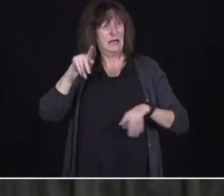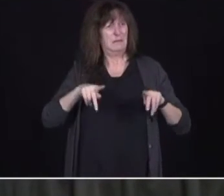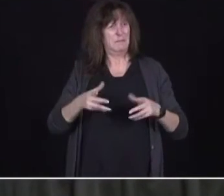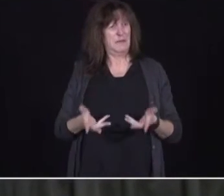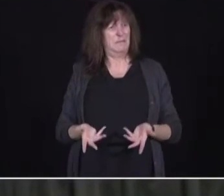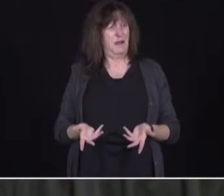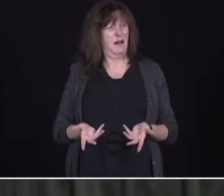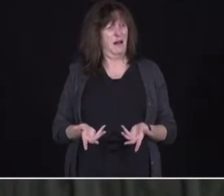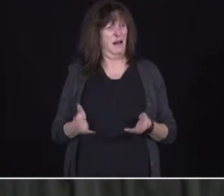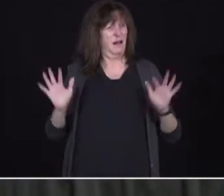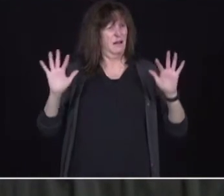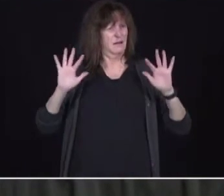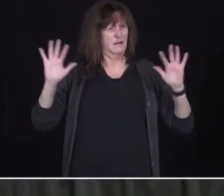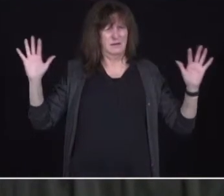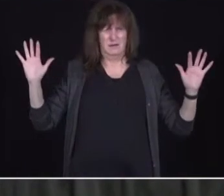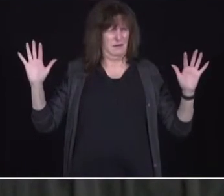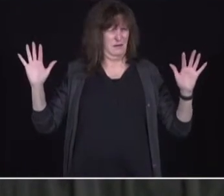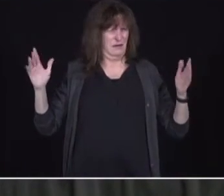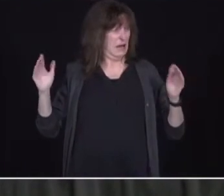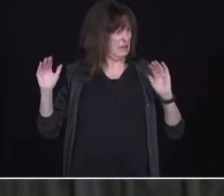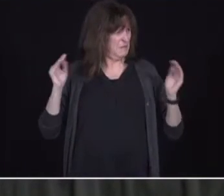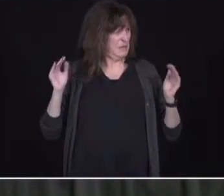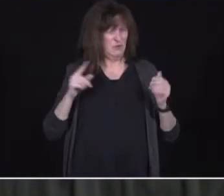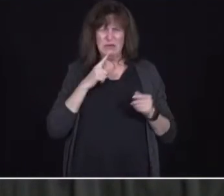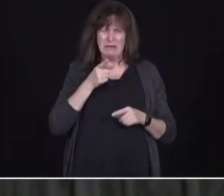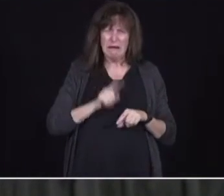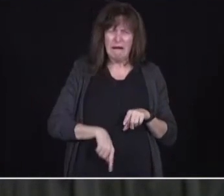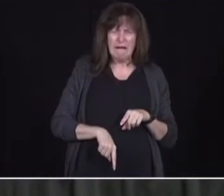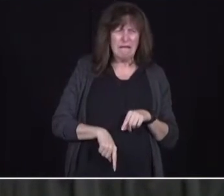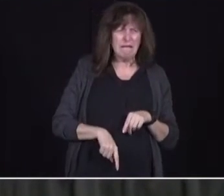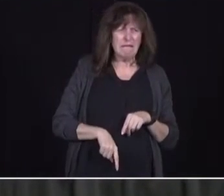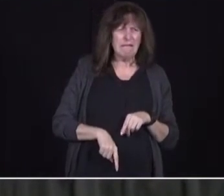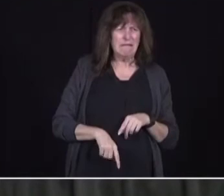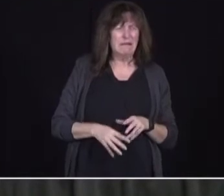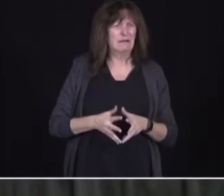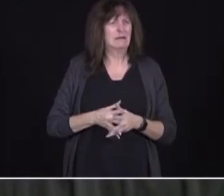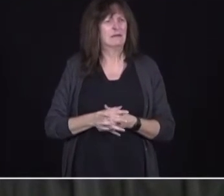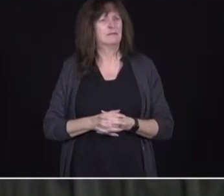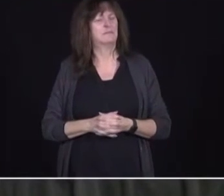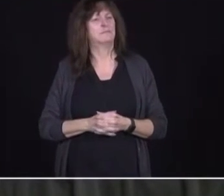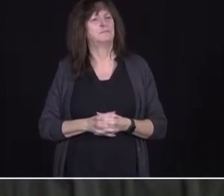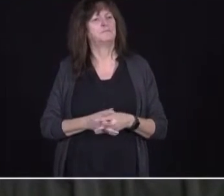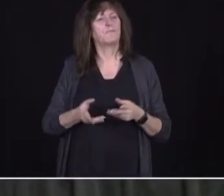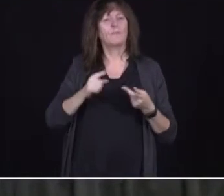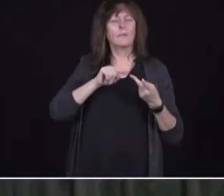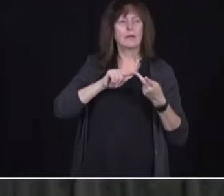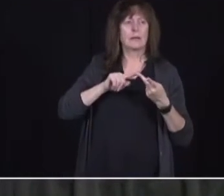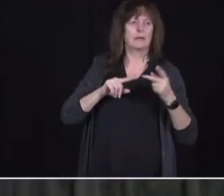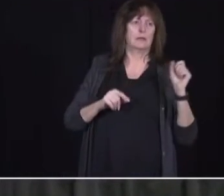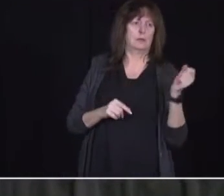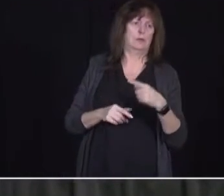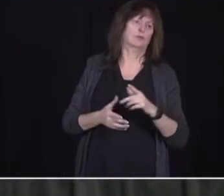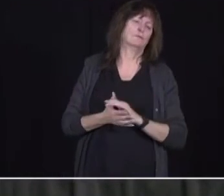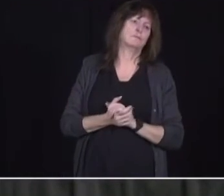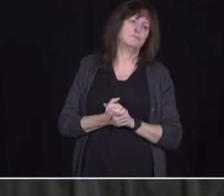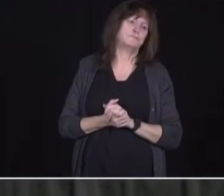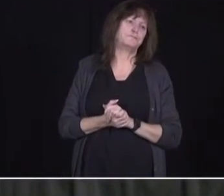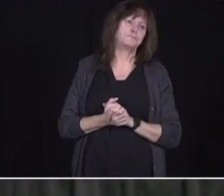And to be fair there is no Canada you can compare to Ontario. Ontario is 14,770,000. Close to 15 million people and there's nowhere close.